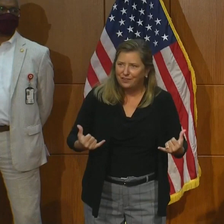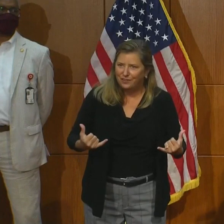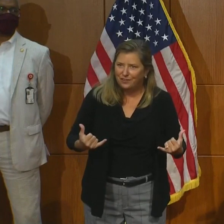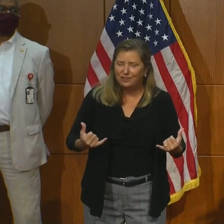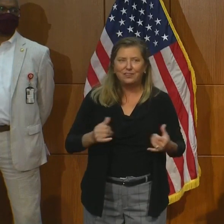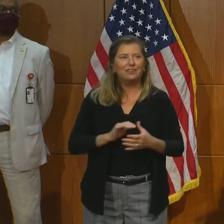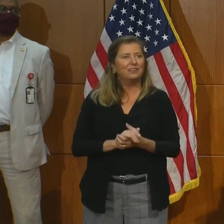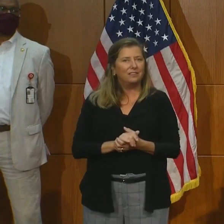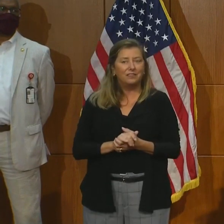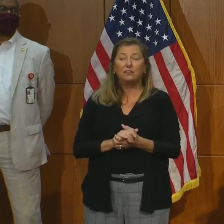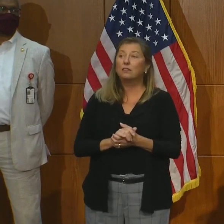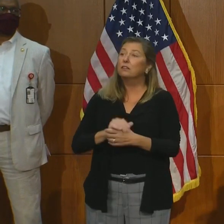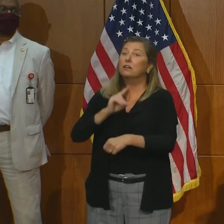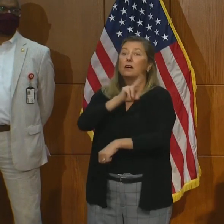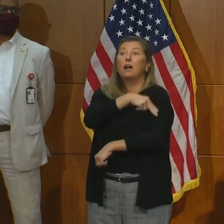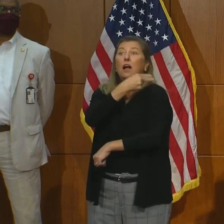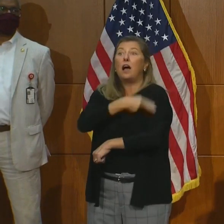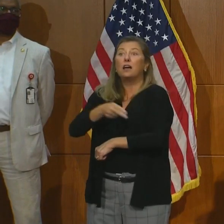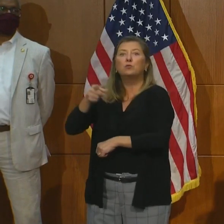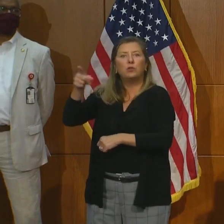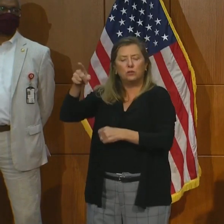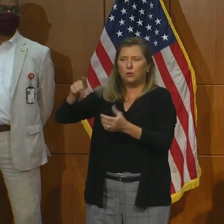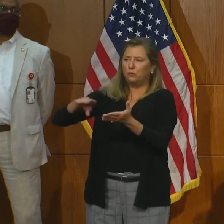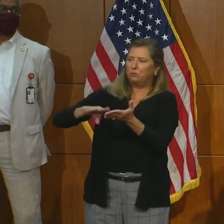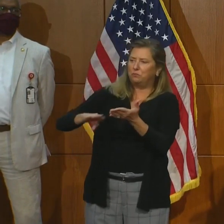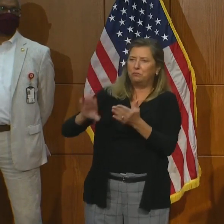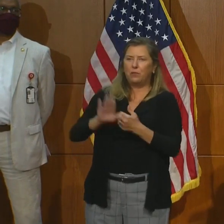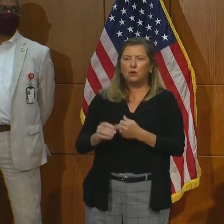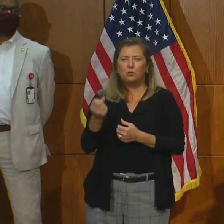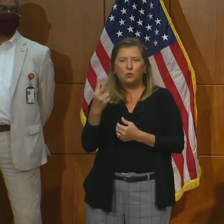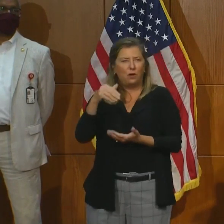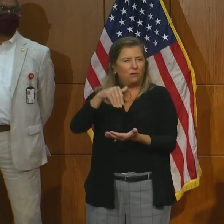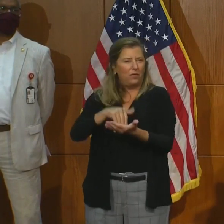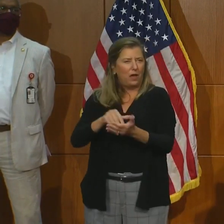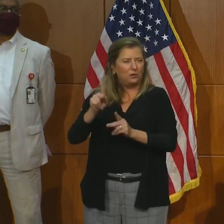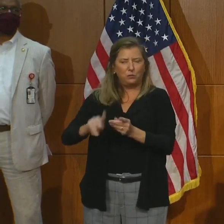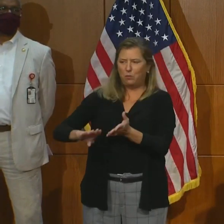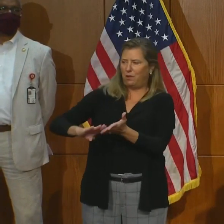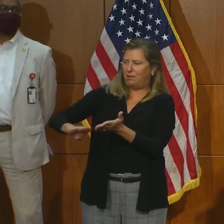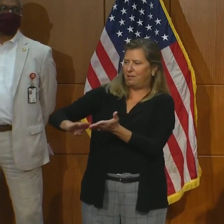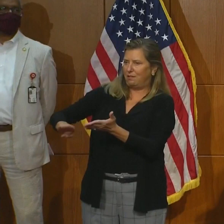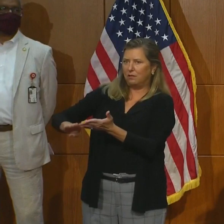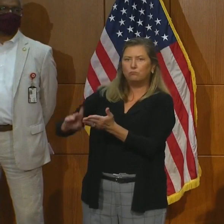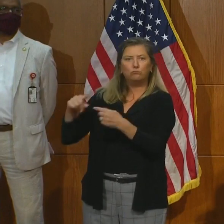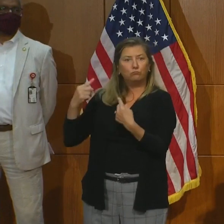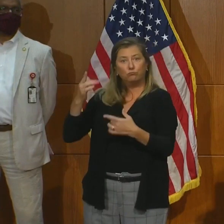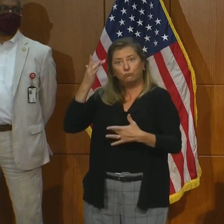THERE ALMOST IF THAT PERSON PEOPLE NURSING HOME EVERY CUP.